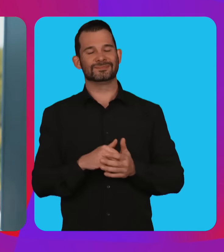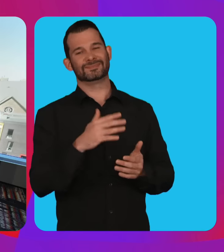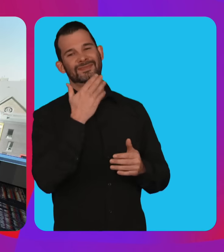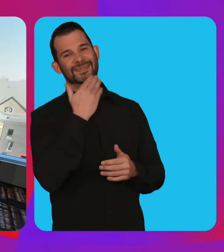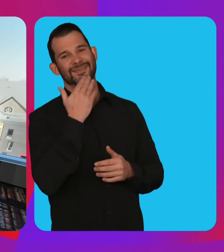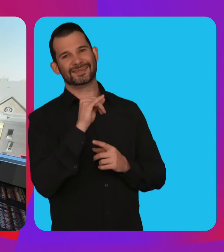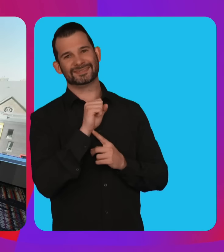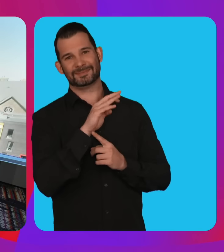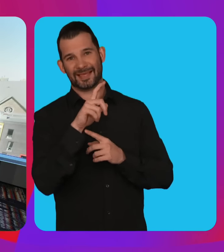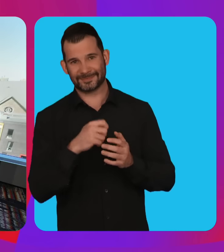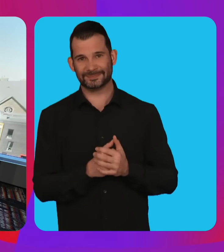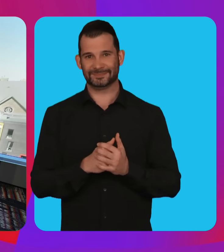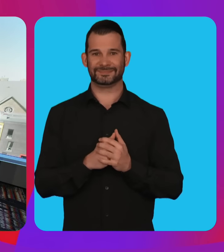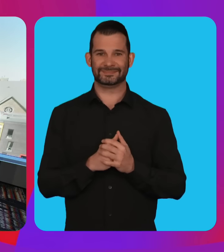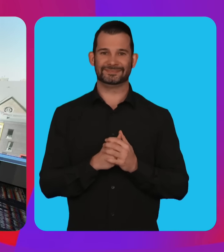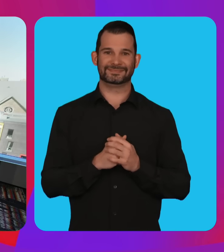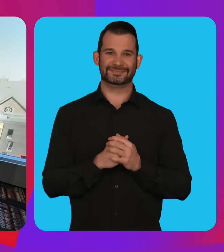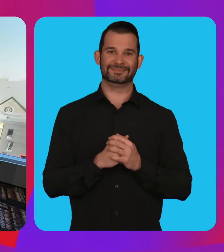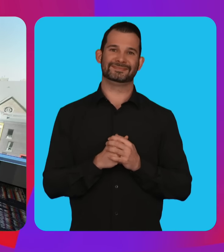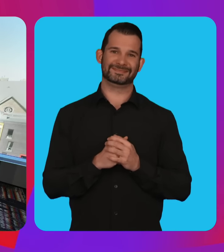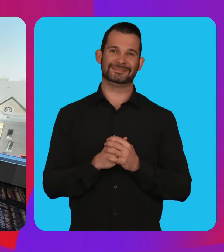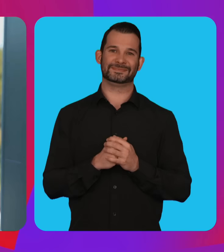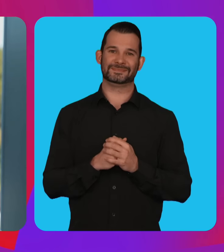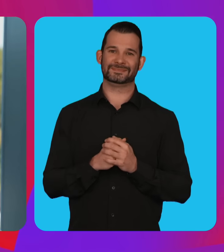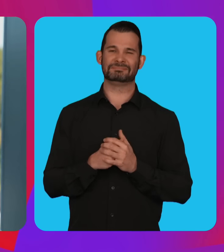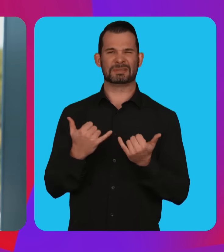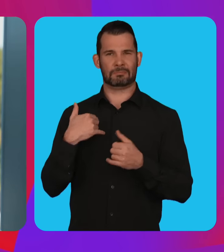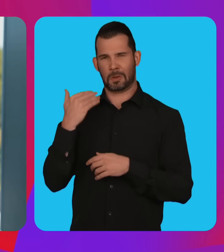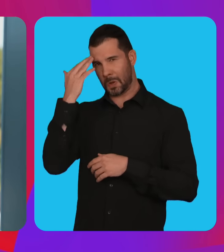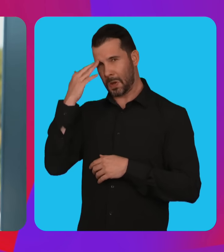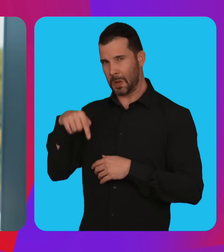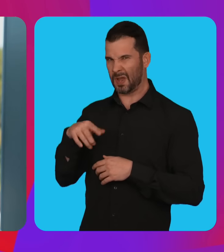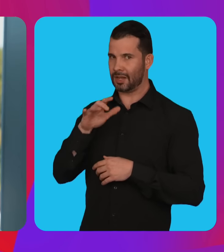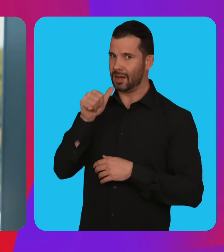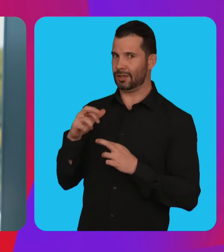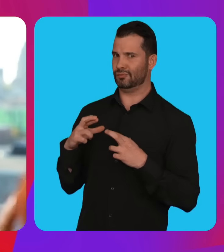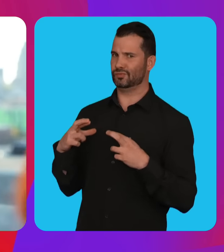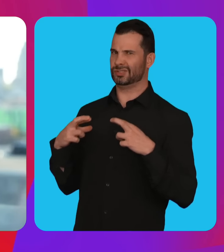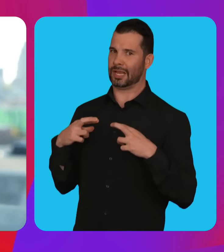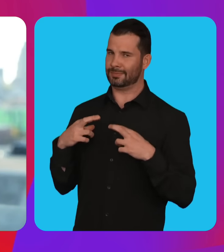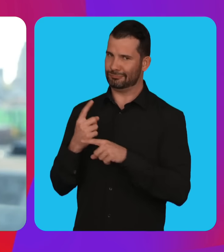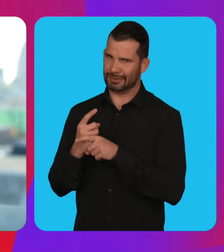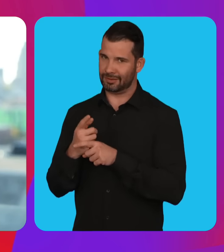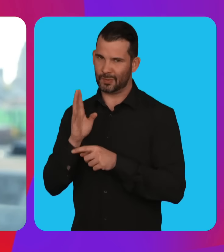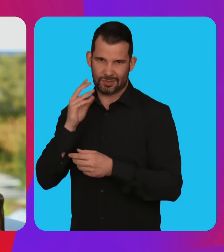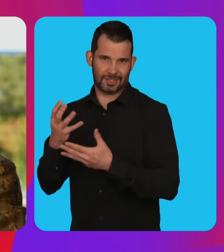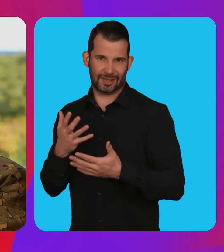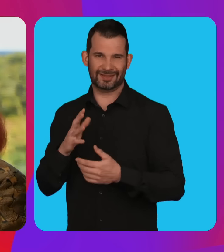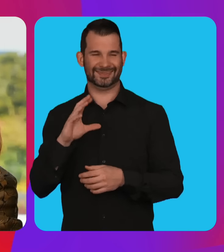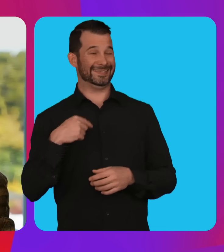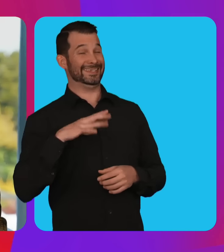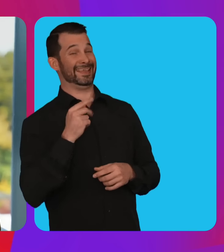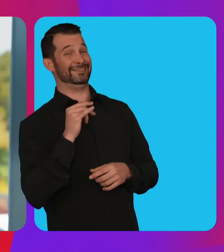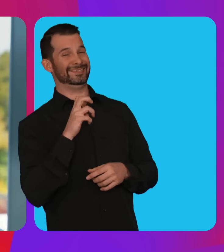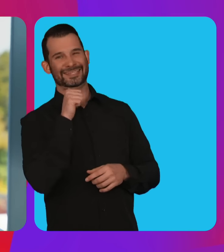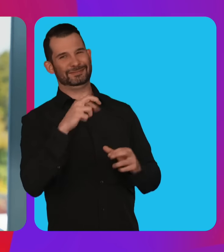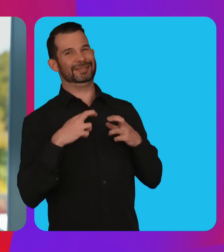[Interpreter 3] Since I know it's not retirement because you tell us, right? Catherine Tate is not retiring. [Interpreter 1] Not a chance. Merci, .